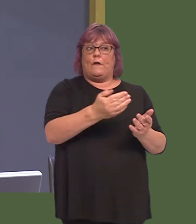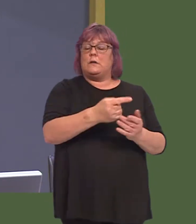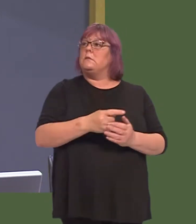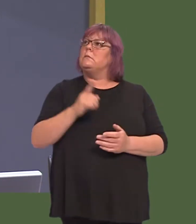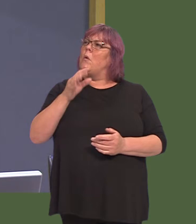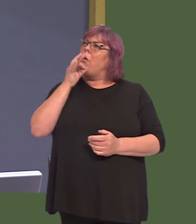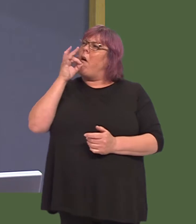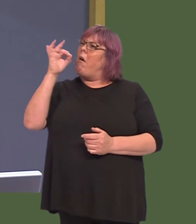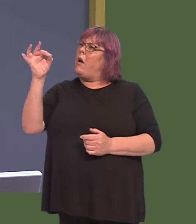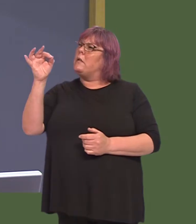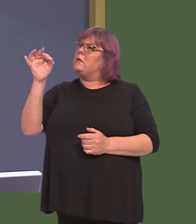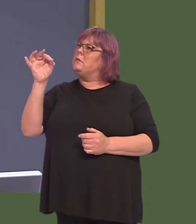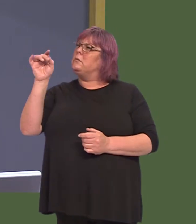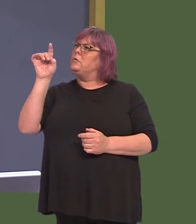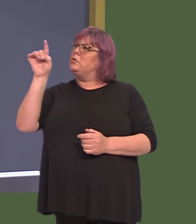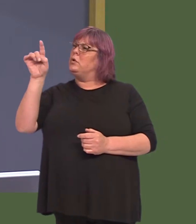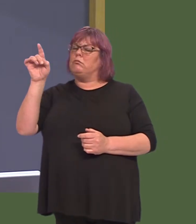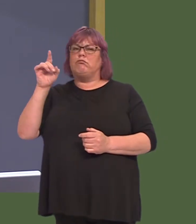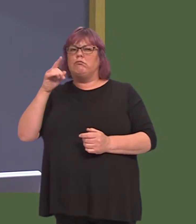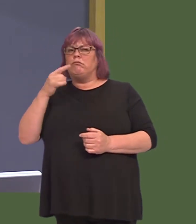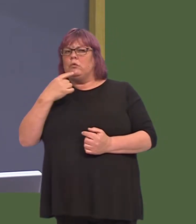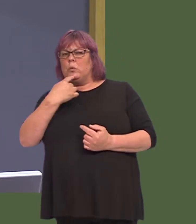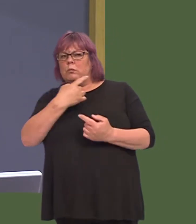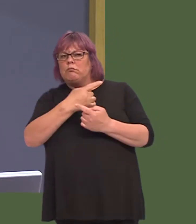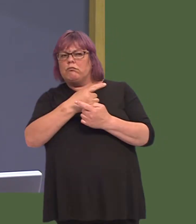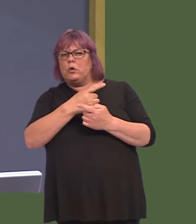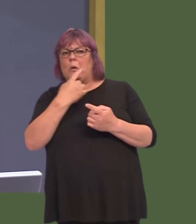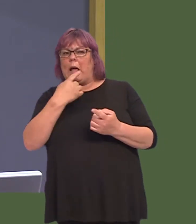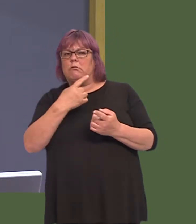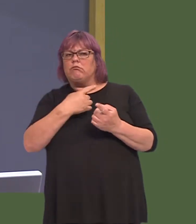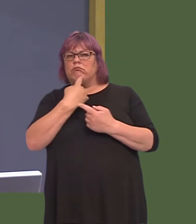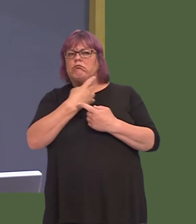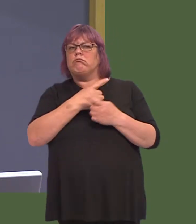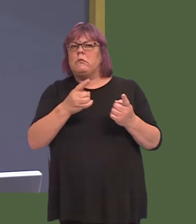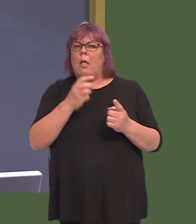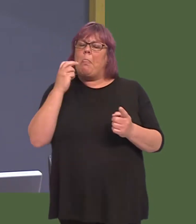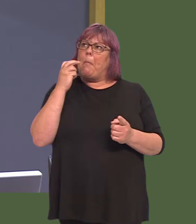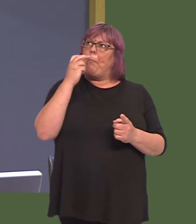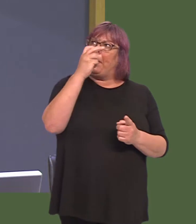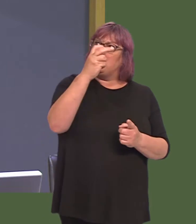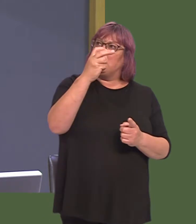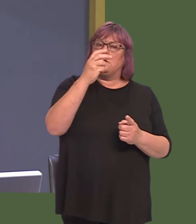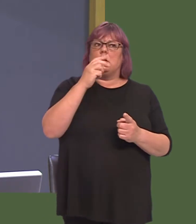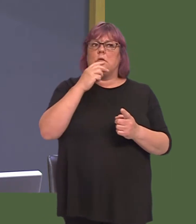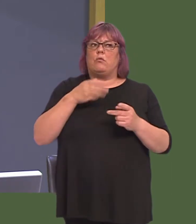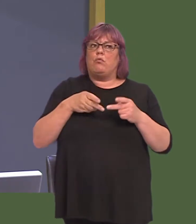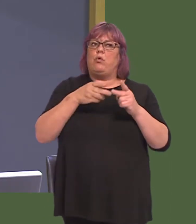So, First Minister, what reassurances can the Welsh Government give that those bus links remain at the heart of the metro vision?